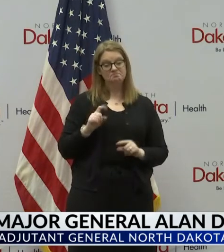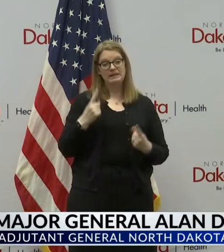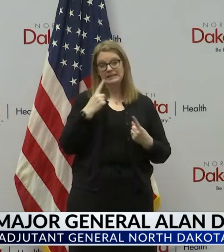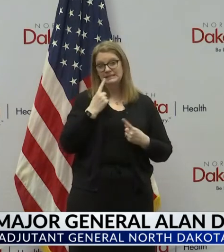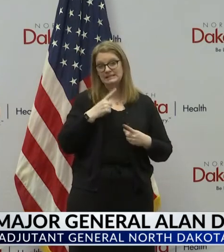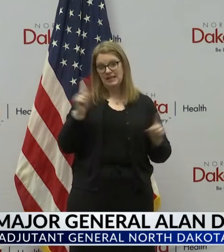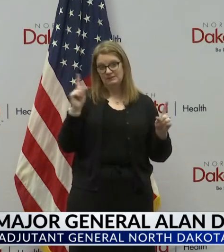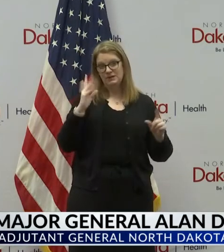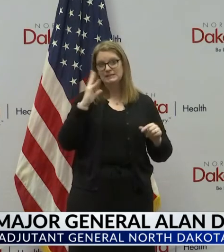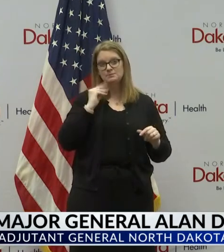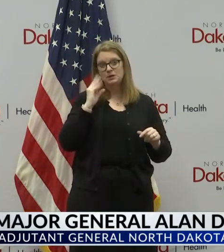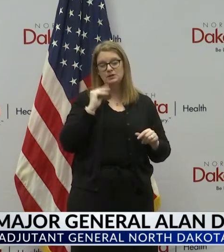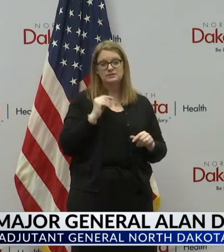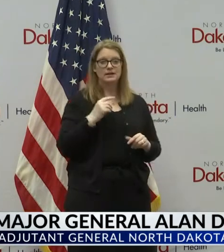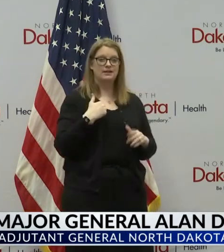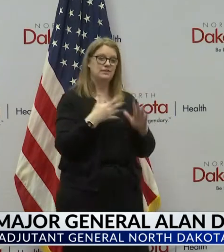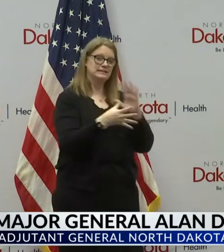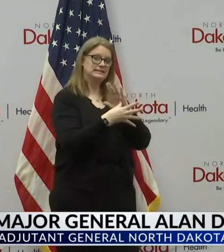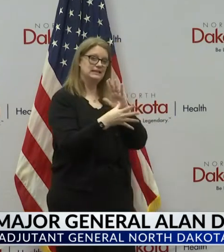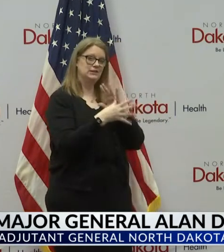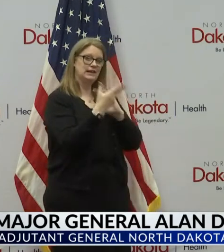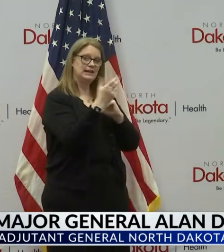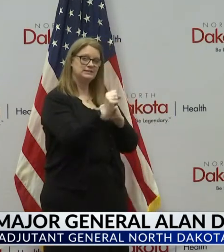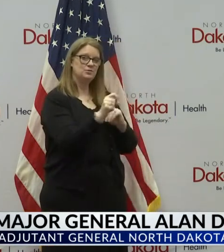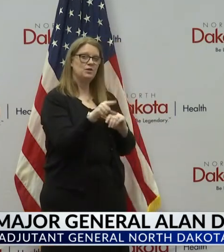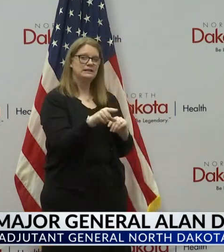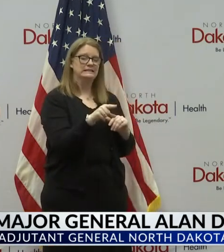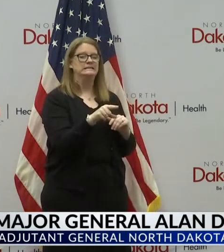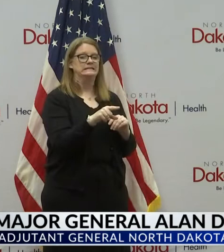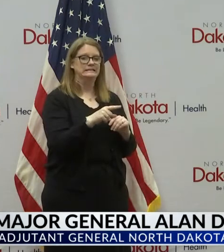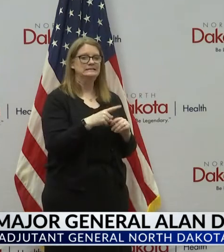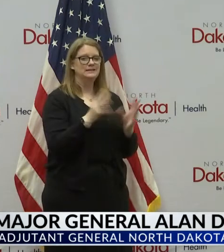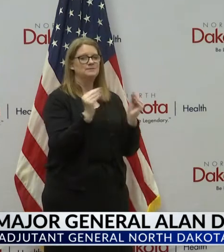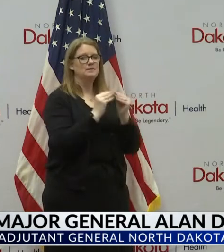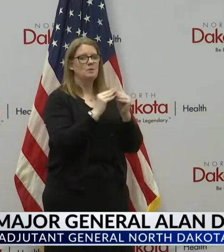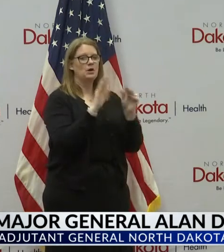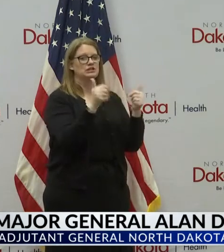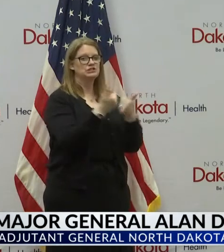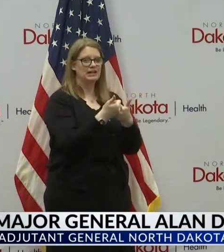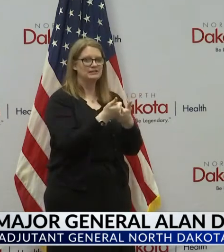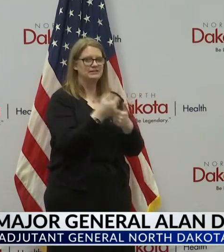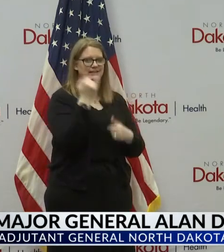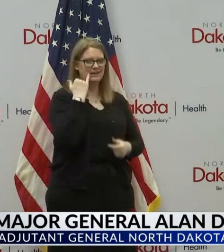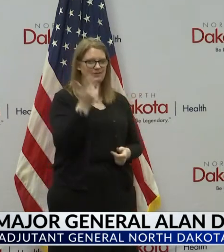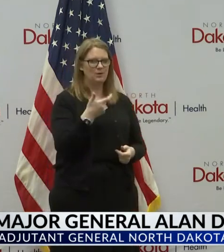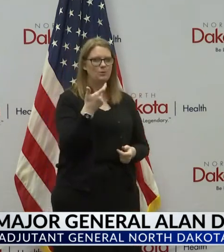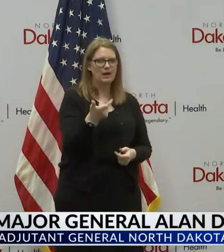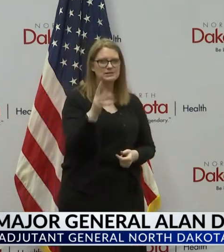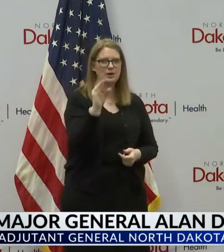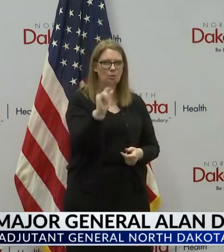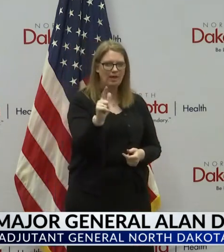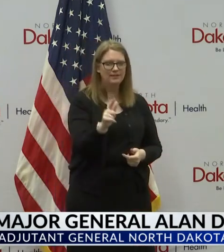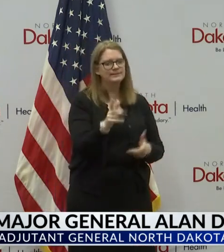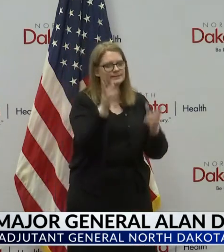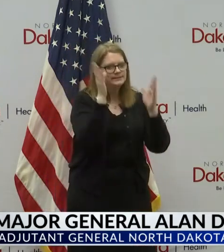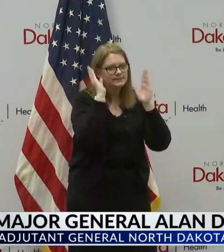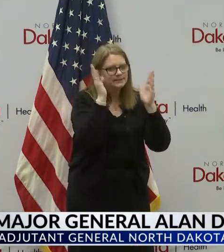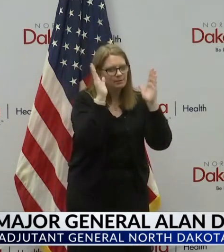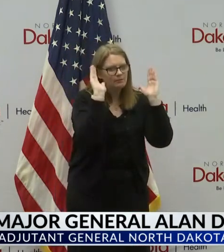I CAN TELL YOU FOR A 7th GRADER, IT'S BEEN VERY SUCCESSFUL EXPERIENCE. I ALSO HAVE A SENIOR IN HIGH SCHOOL AND THAT'S BEEN MORE CHALLENGING.